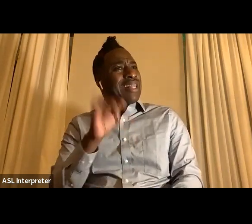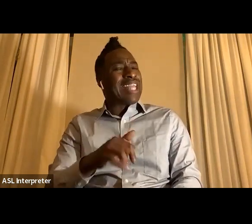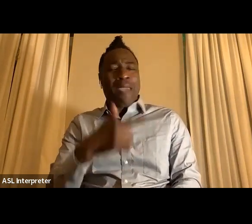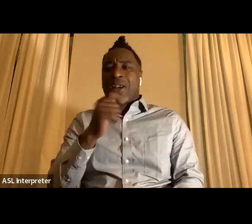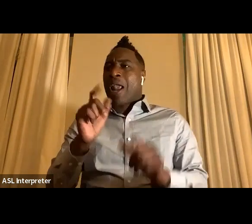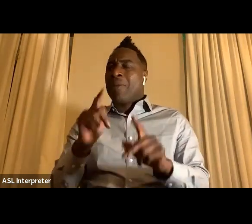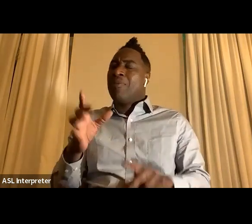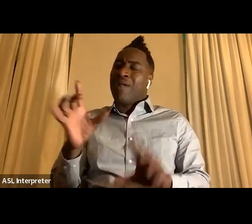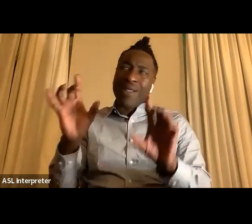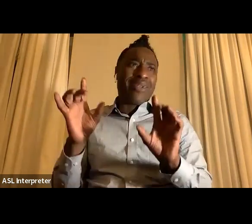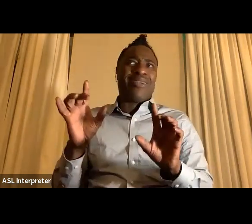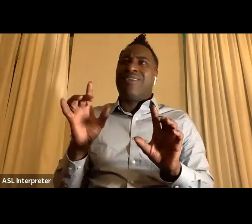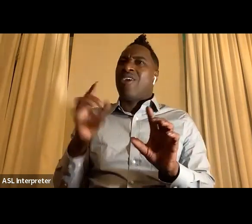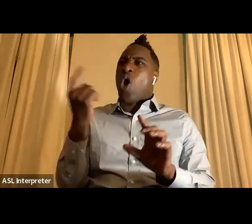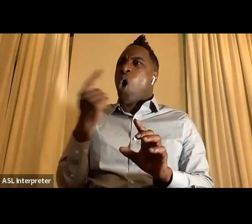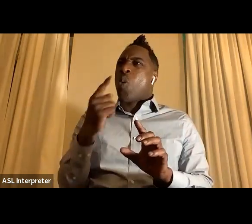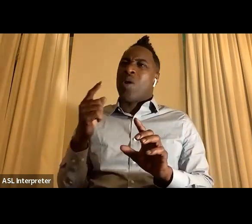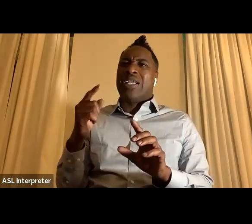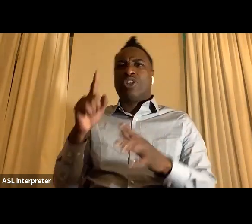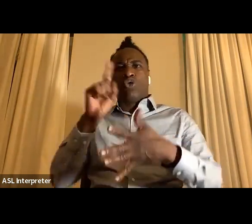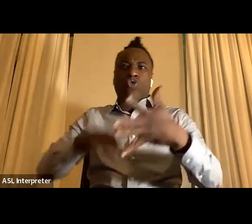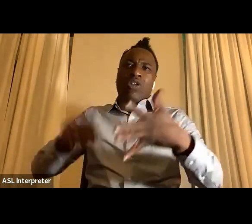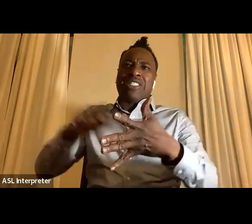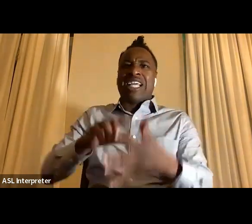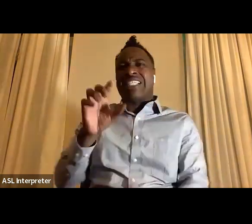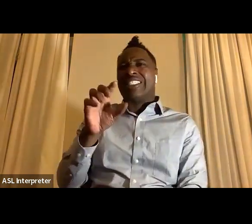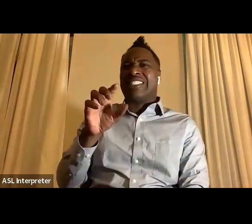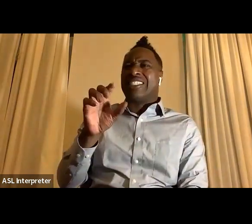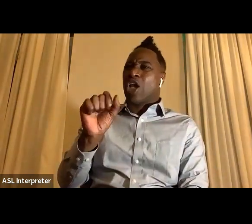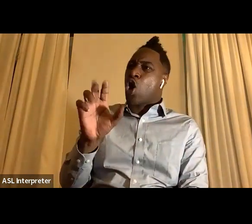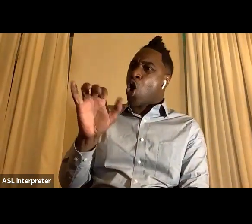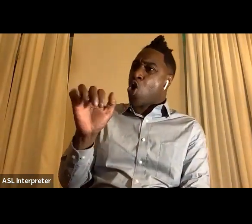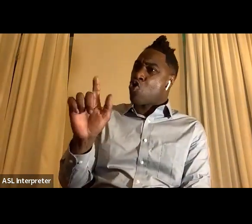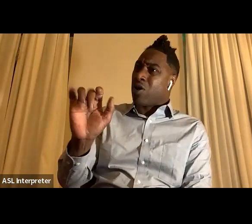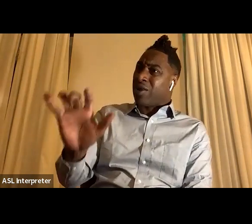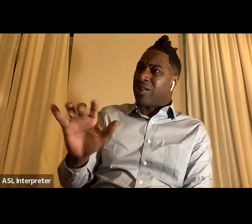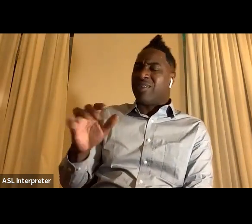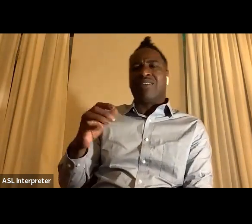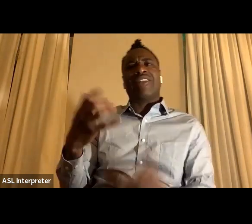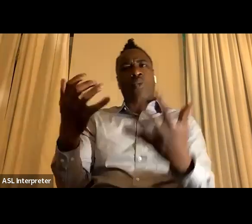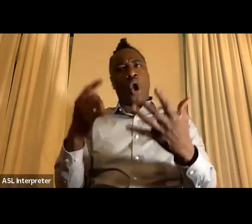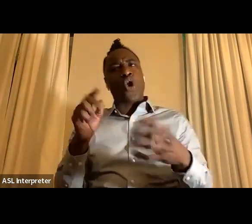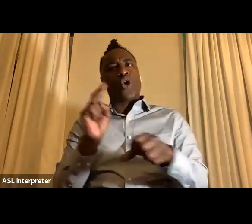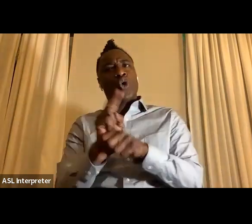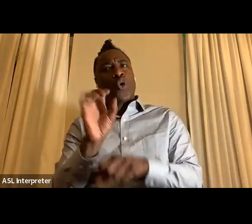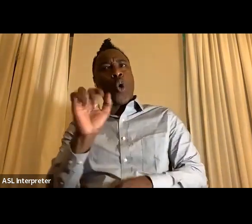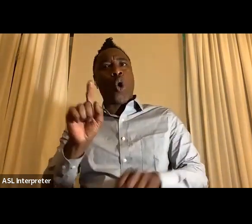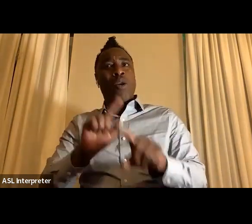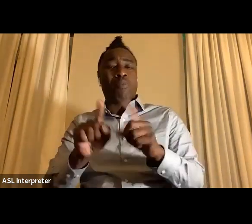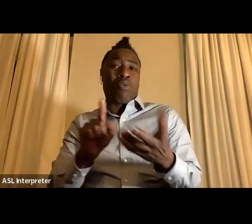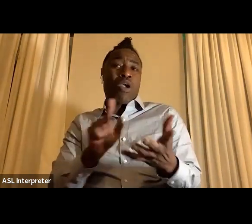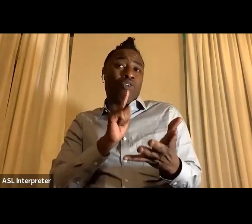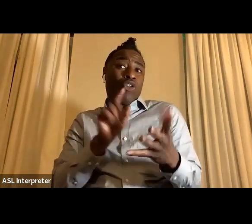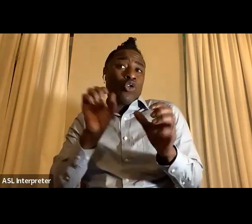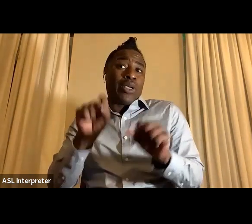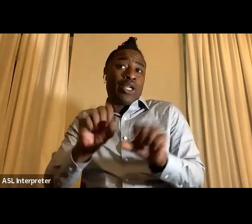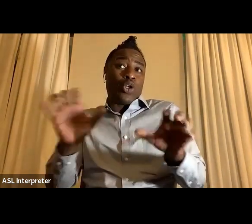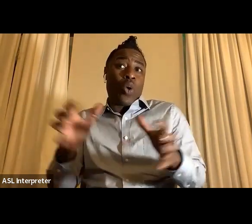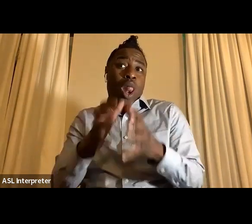Everybody's like, oh it is we've really acrylic can really goes for exactly like what I love acrylic